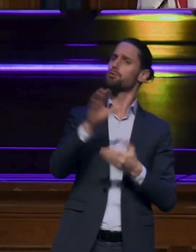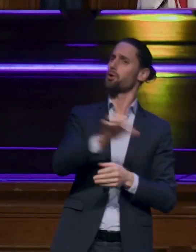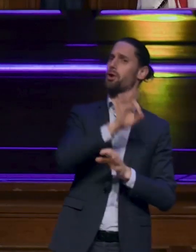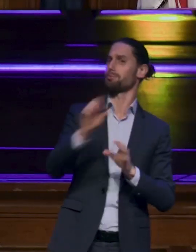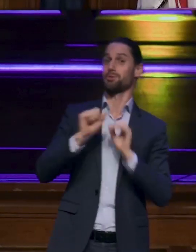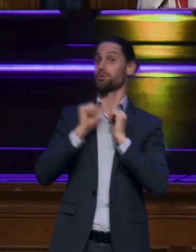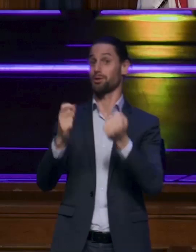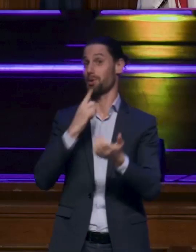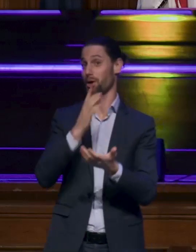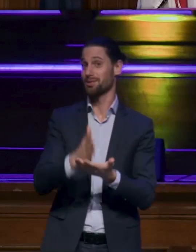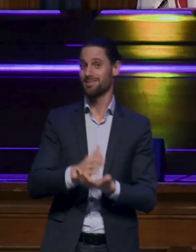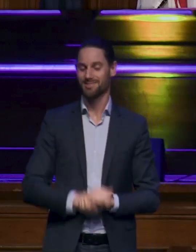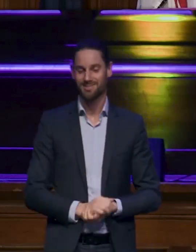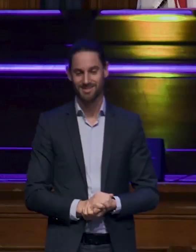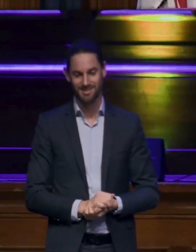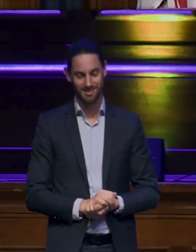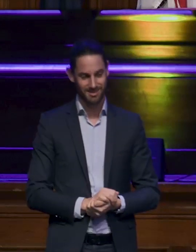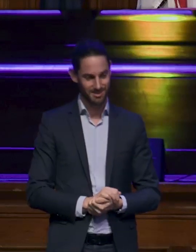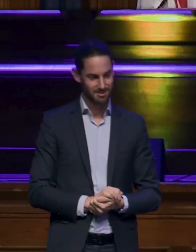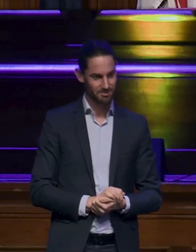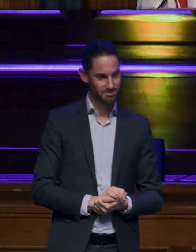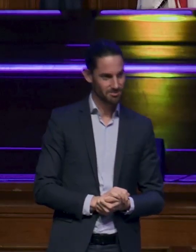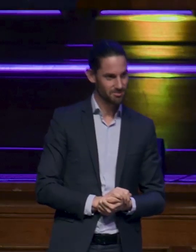Trump asked you how his country could help you in the wake of the massacre you